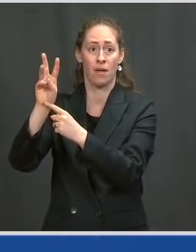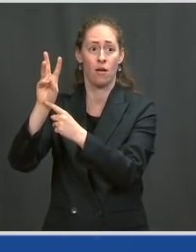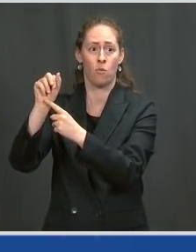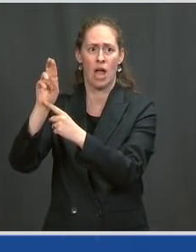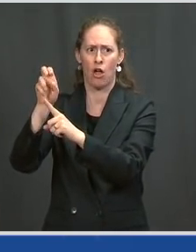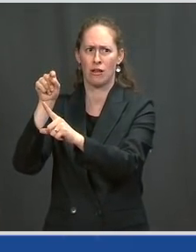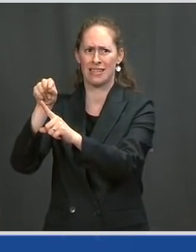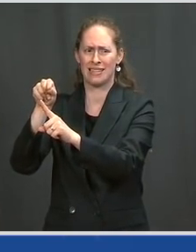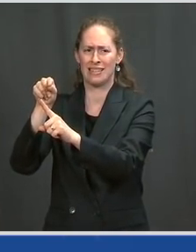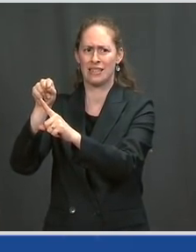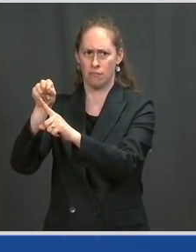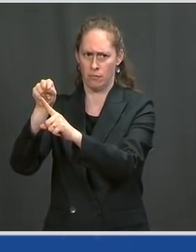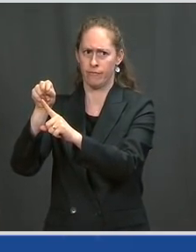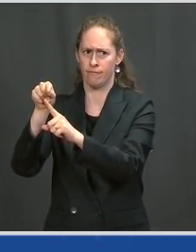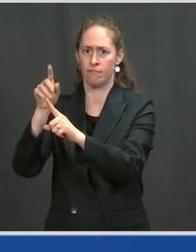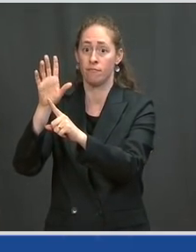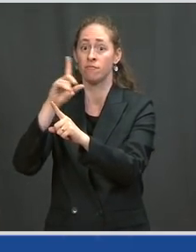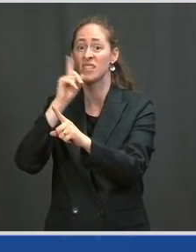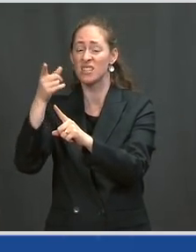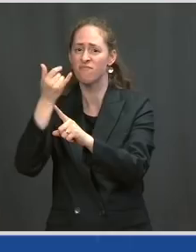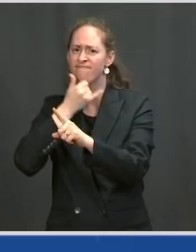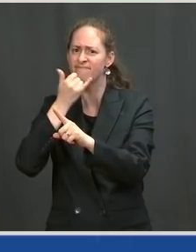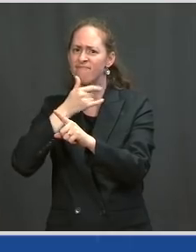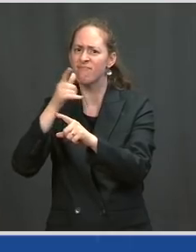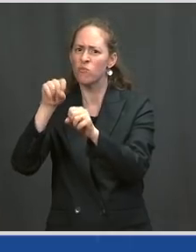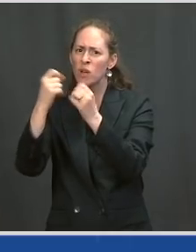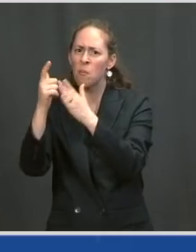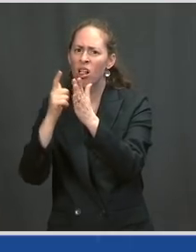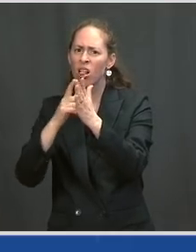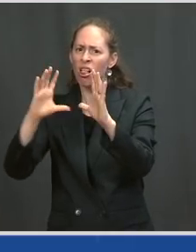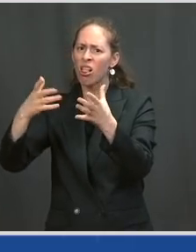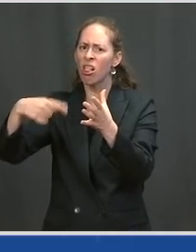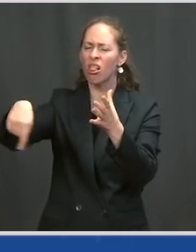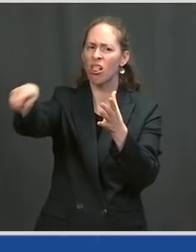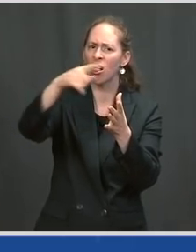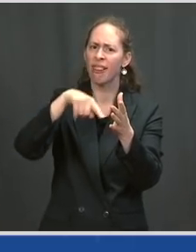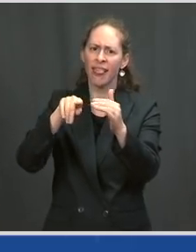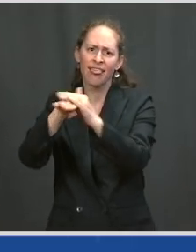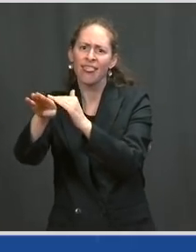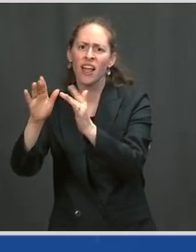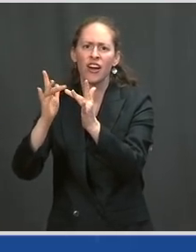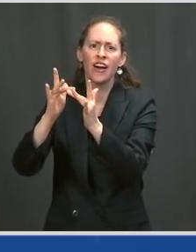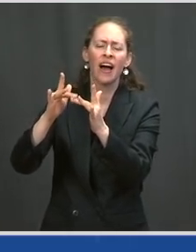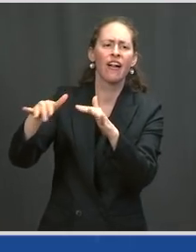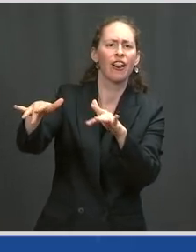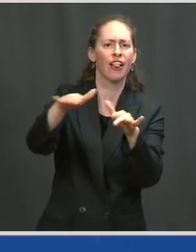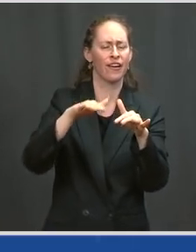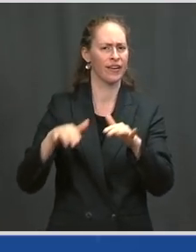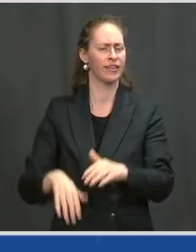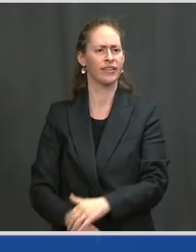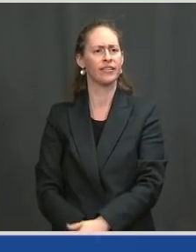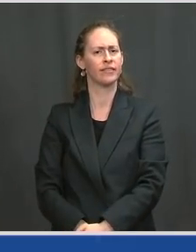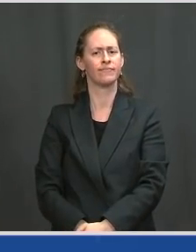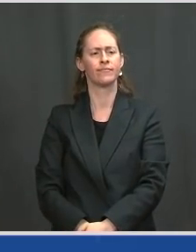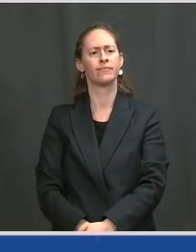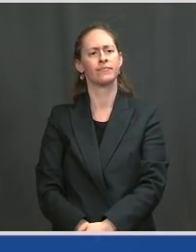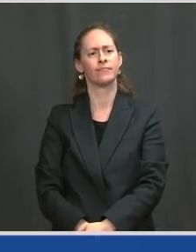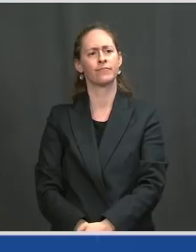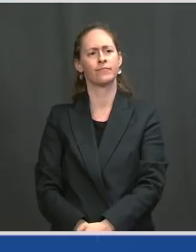so others can take steps to prevent being infected. My administration takes issue -- this --